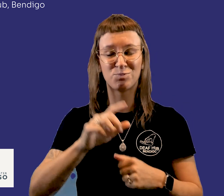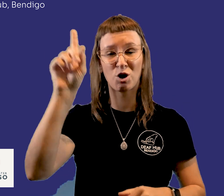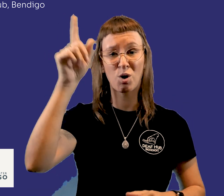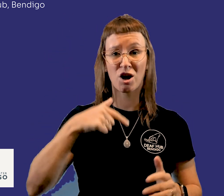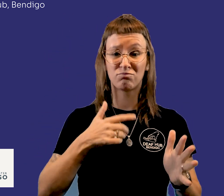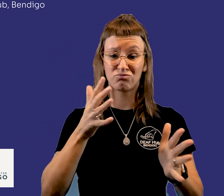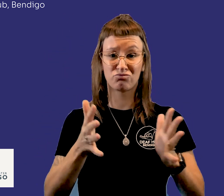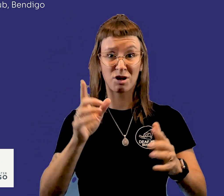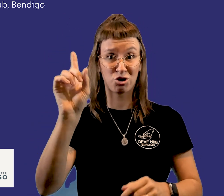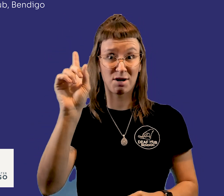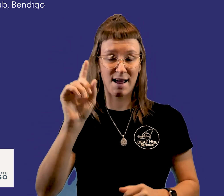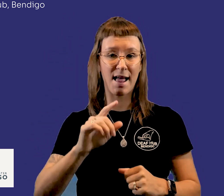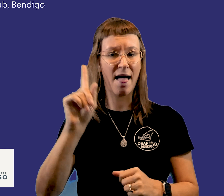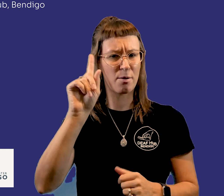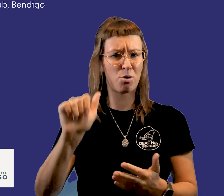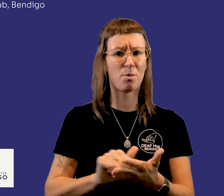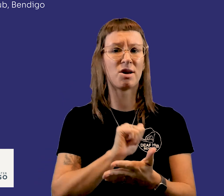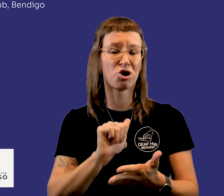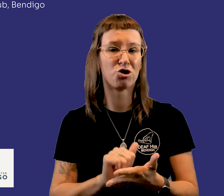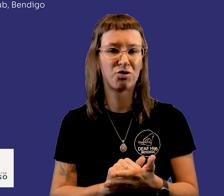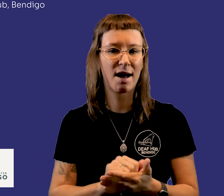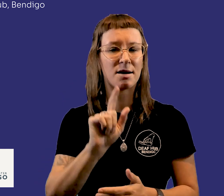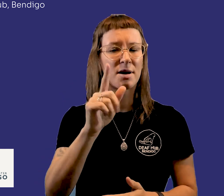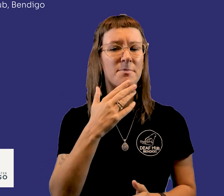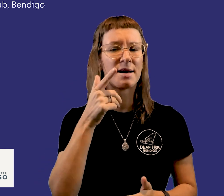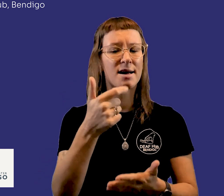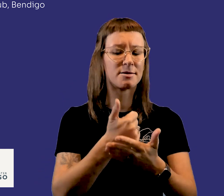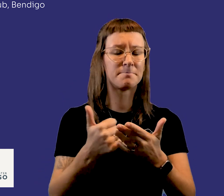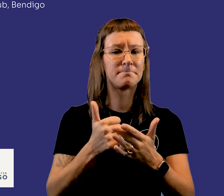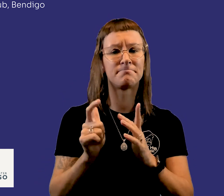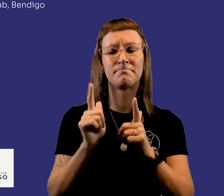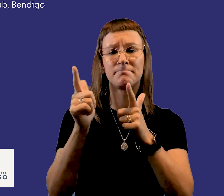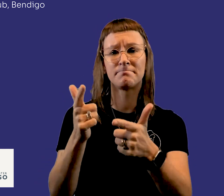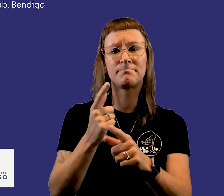The information presented here is factually correct and up to date at time of publication,